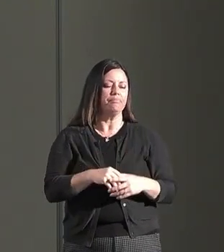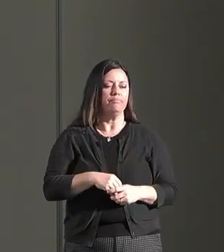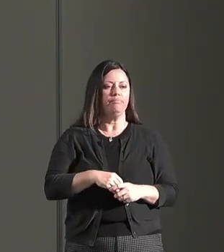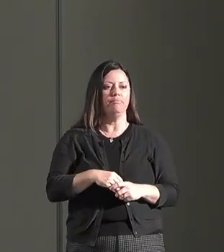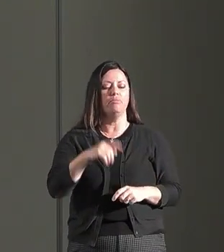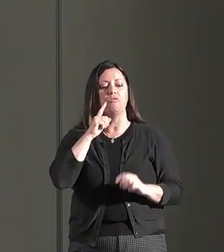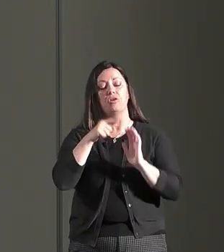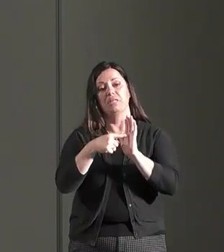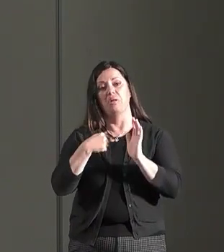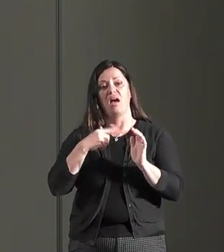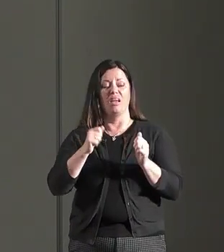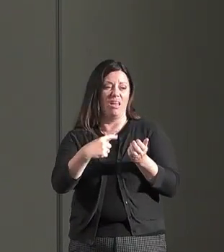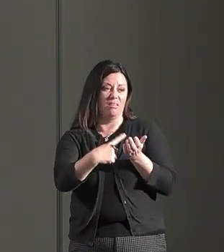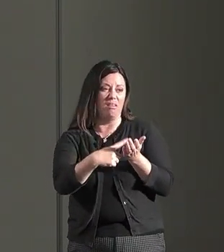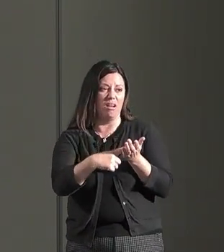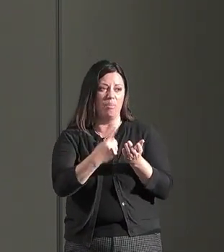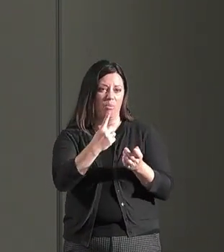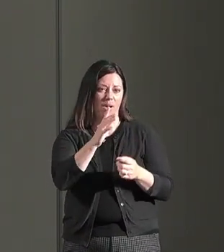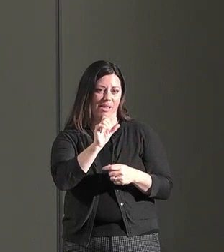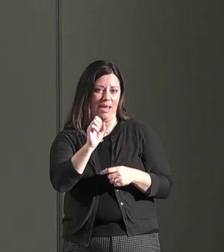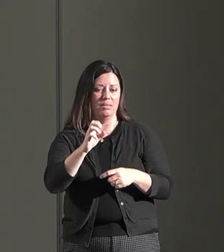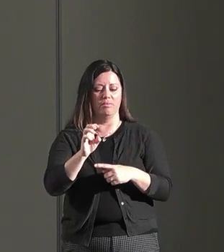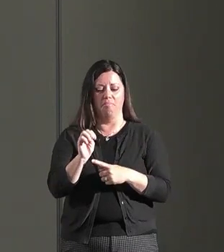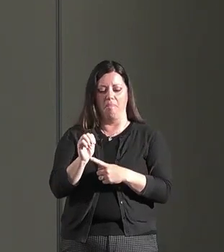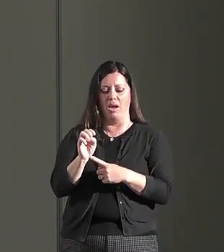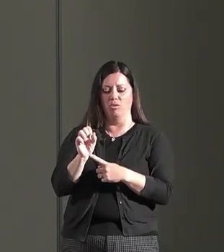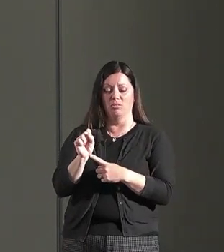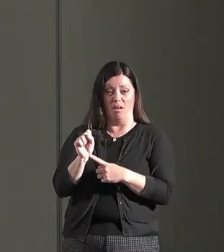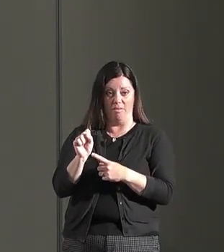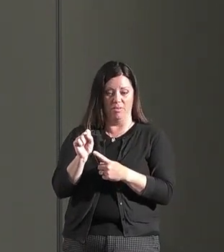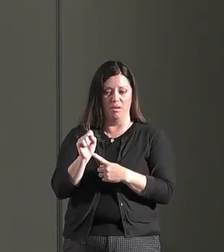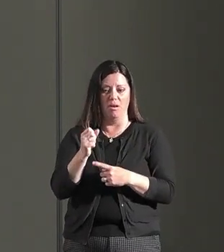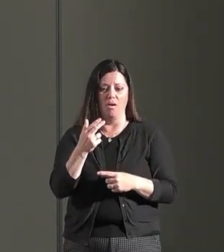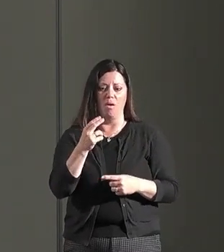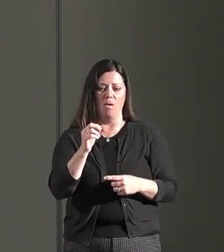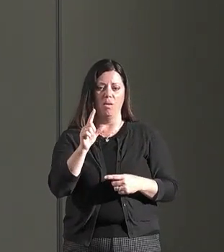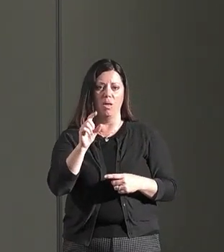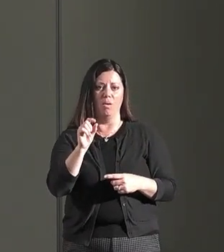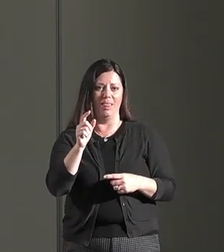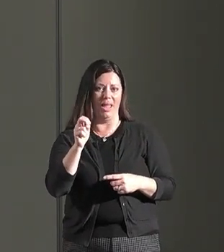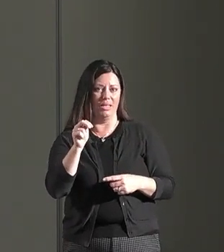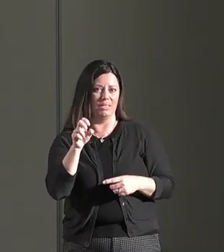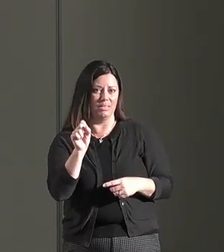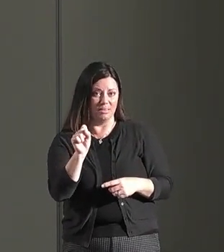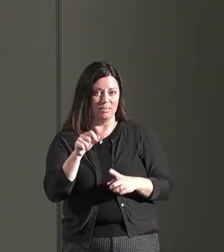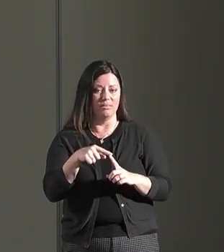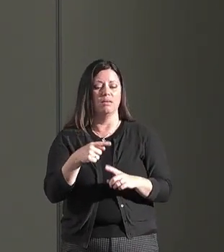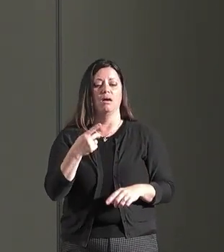I can talk about the case of Microsoft's hard of hearing low lens. So hard of hearing low